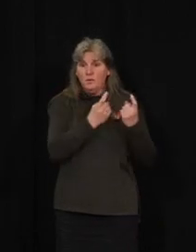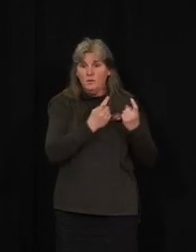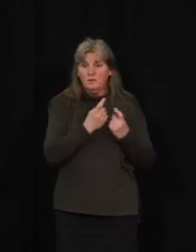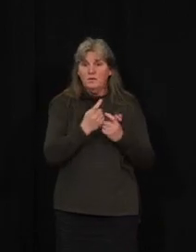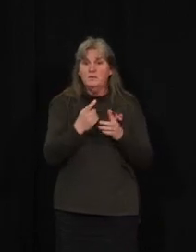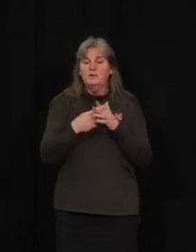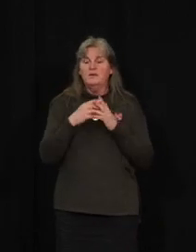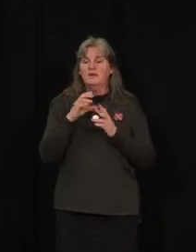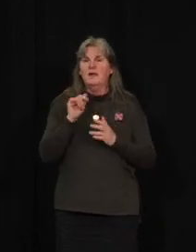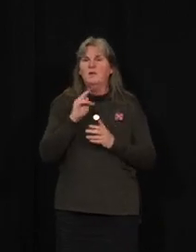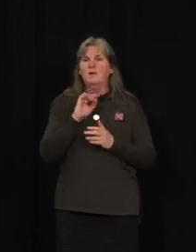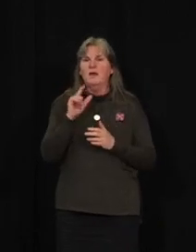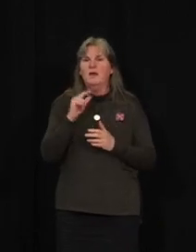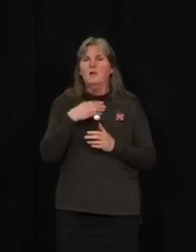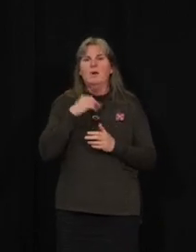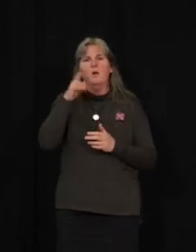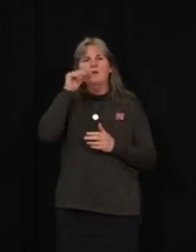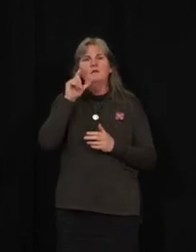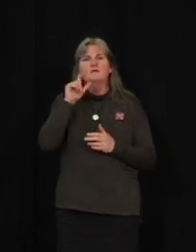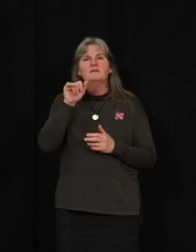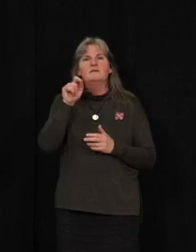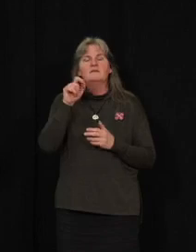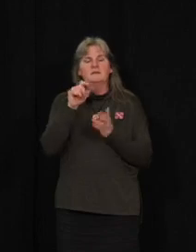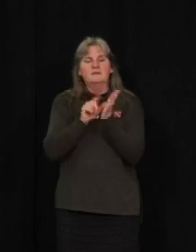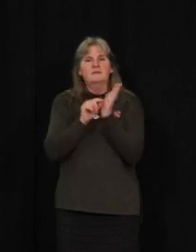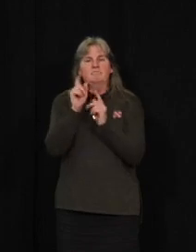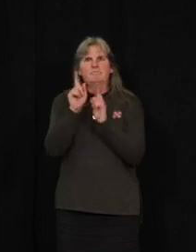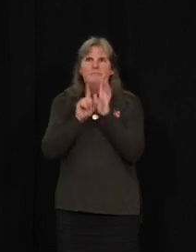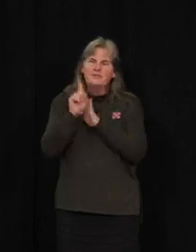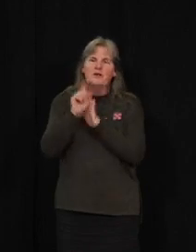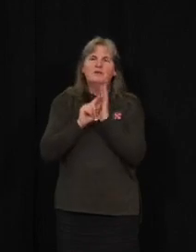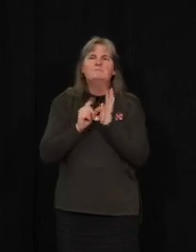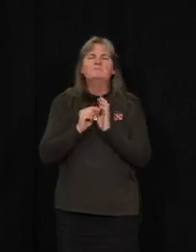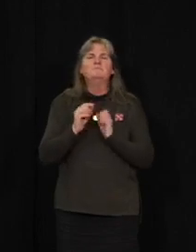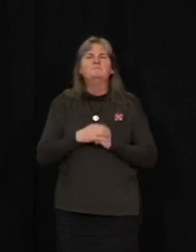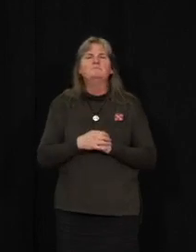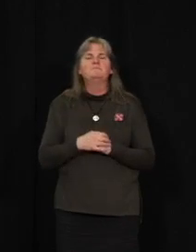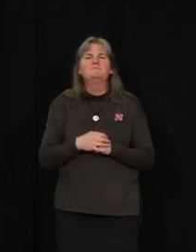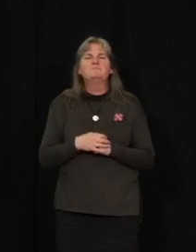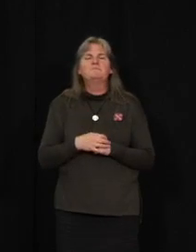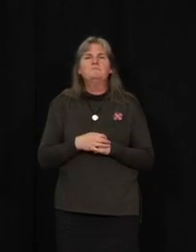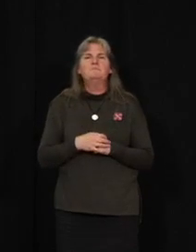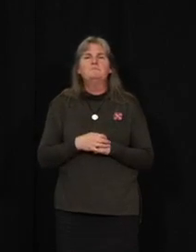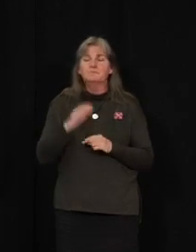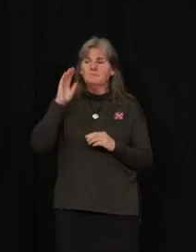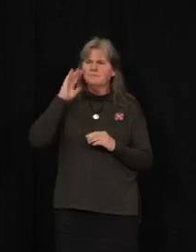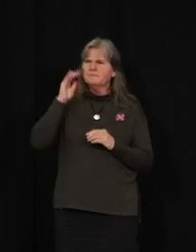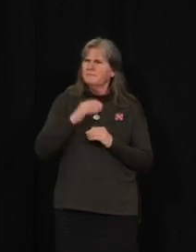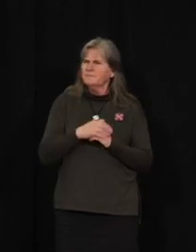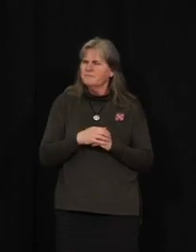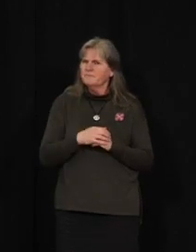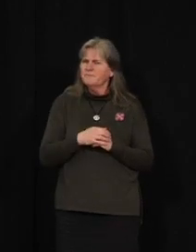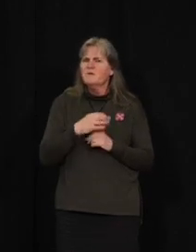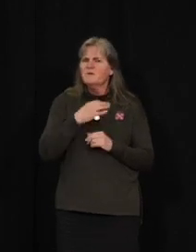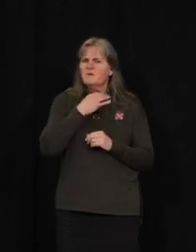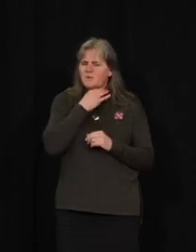Whitehorse Star. Hi. I'm hoping you can run us throuh a little bit.